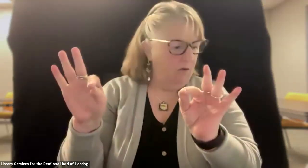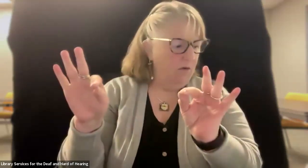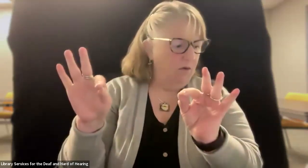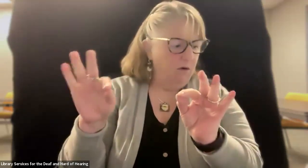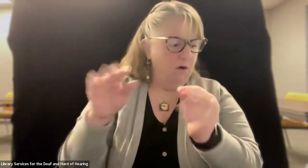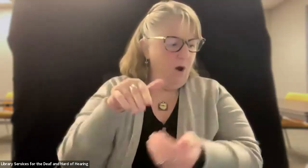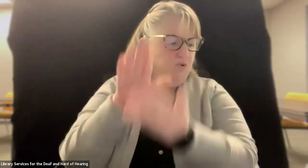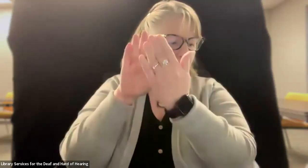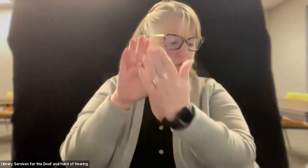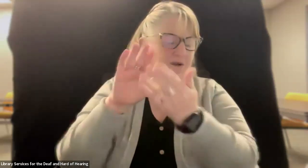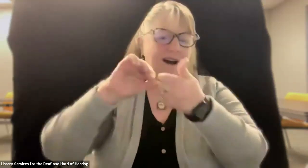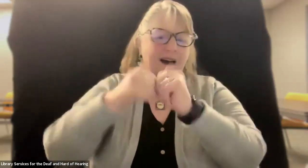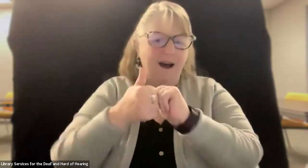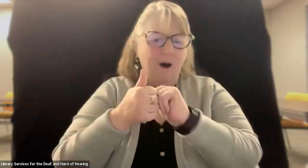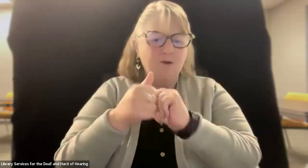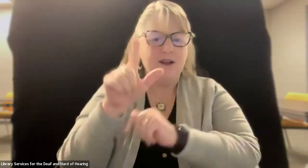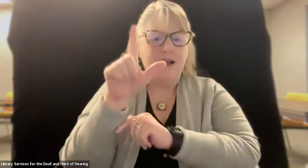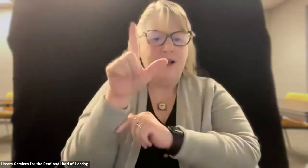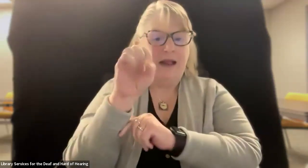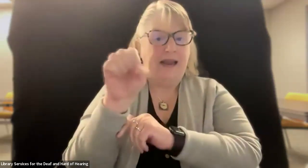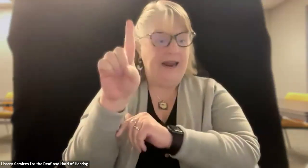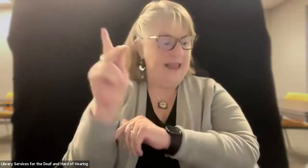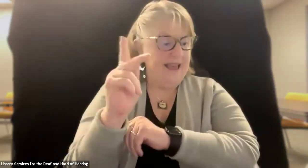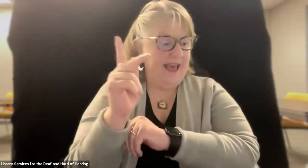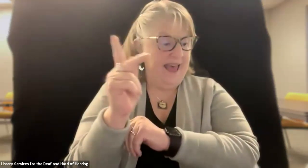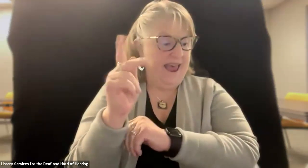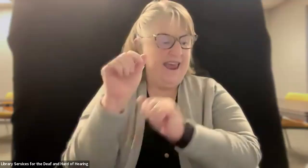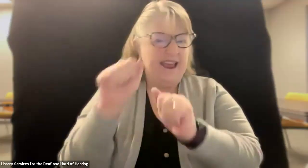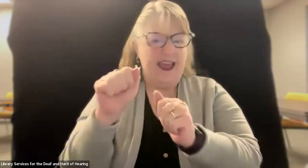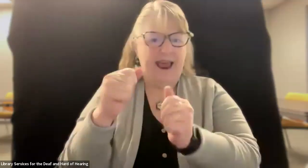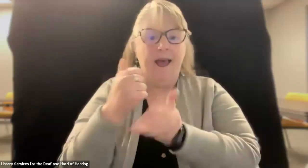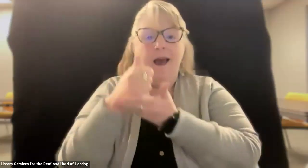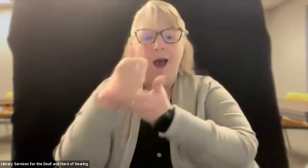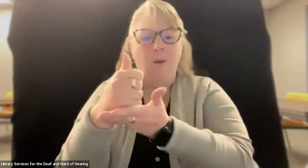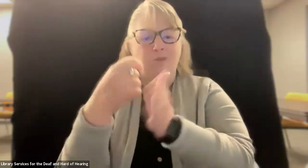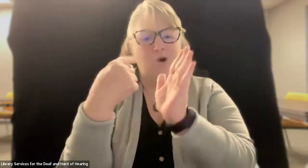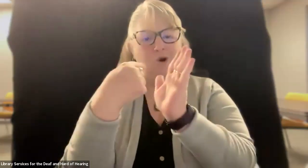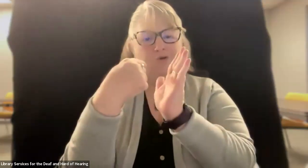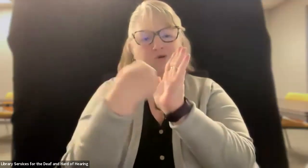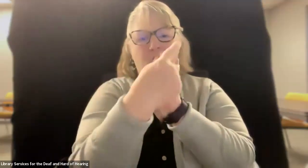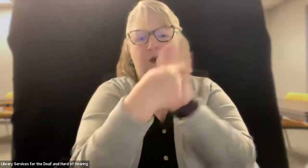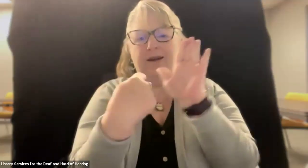Or bilingual approaches? And how does LEAD-K help correct them?